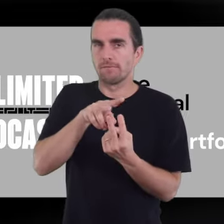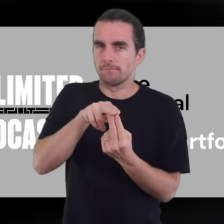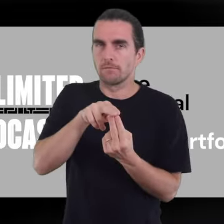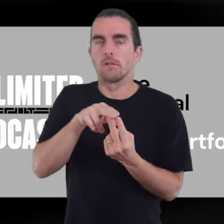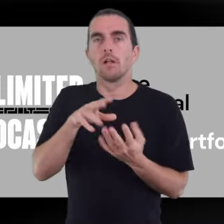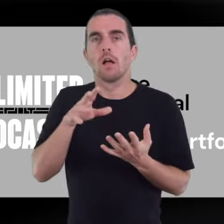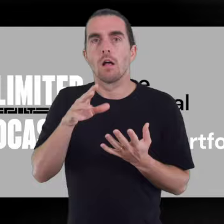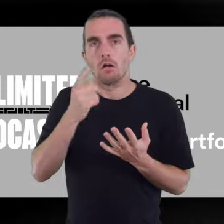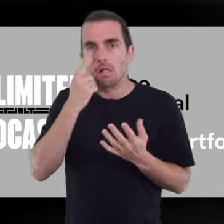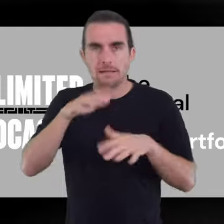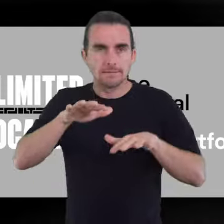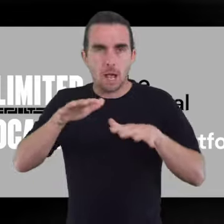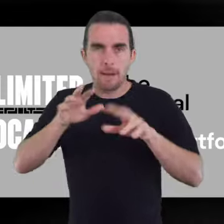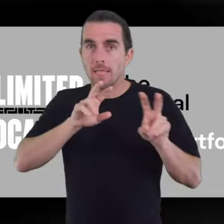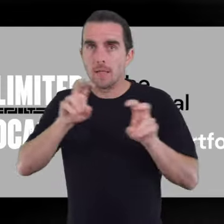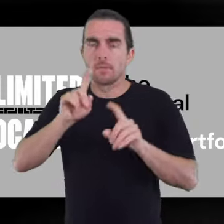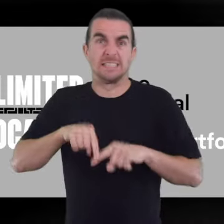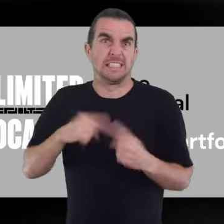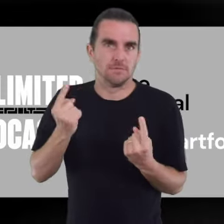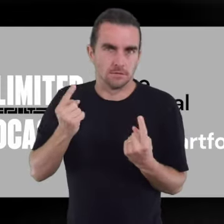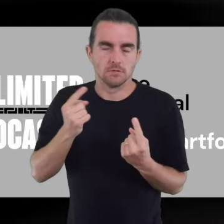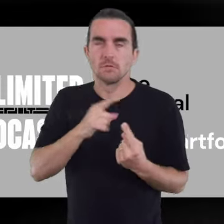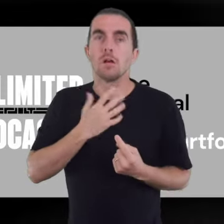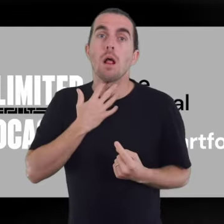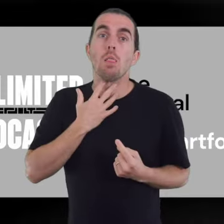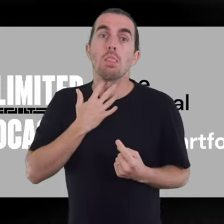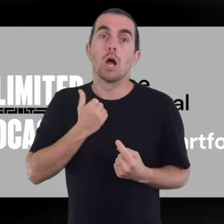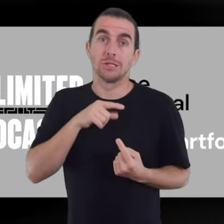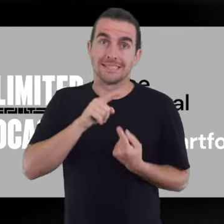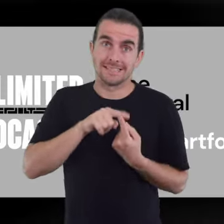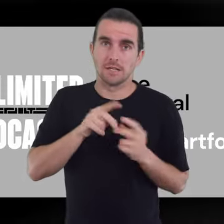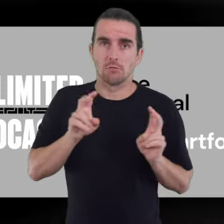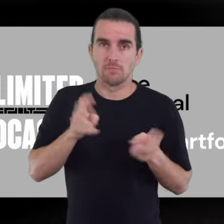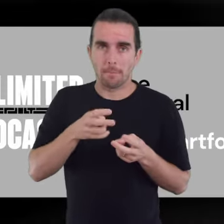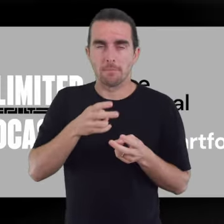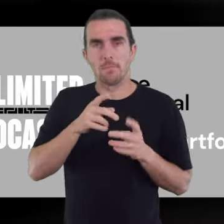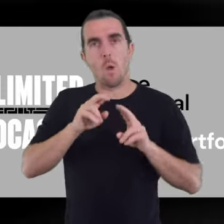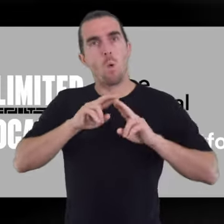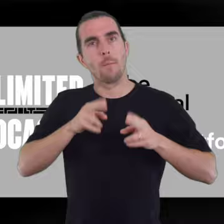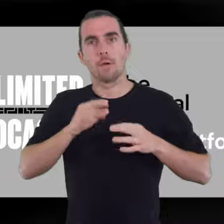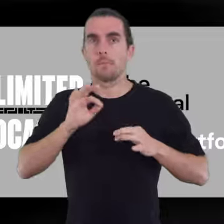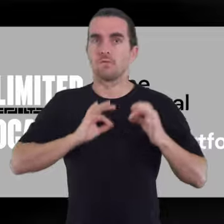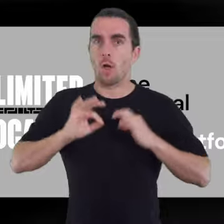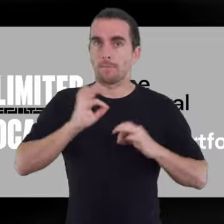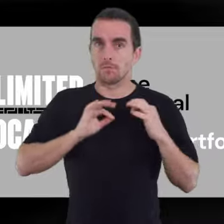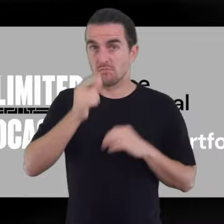because they explore some of the similar themes, but differently. "THIRST TRAP" is like an at-home performance